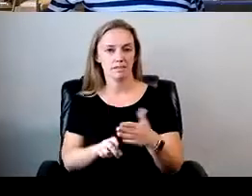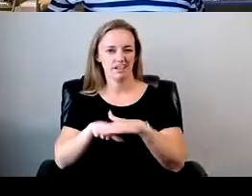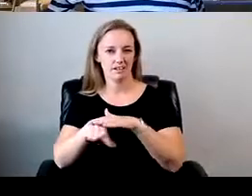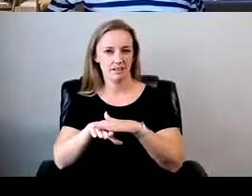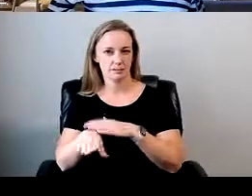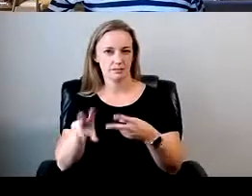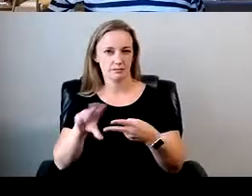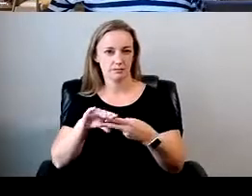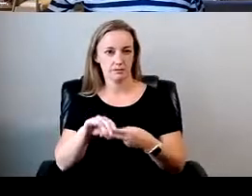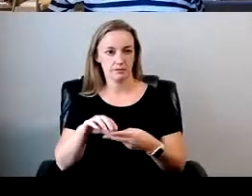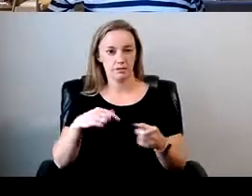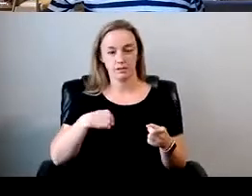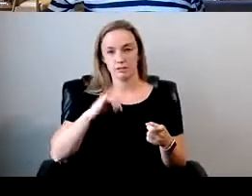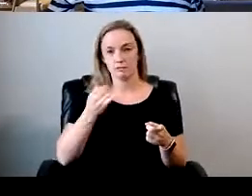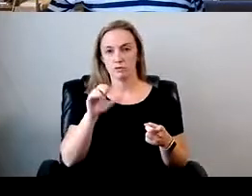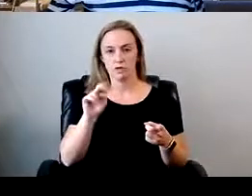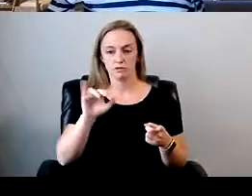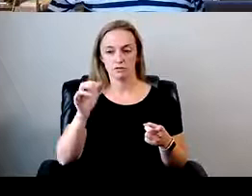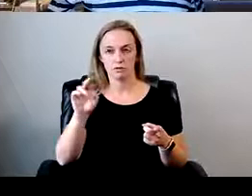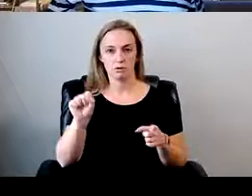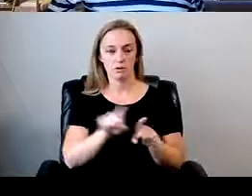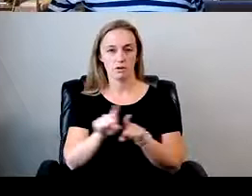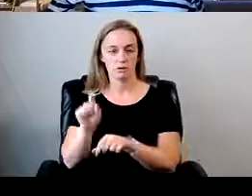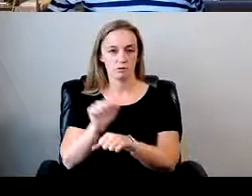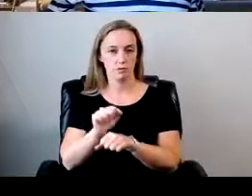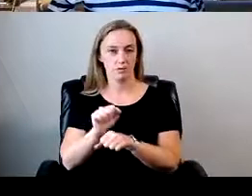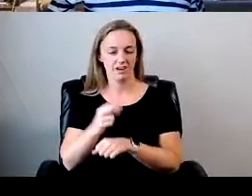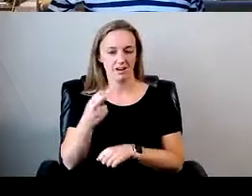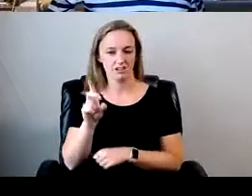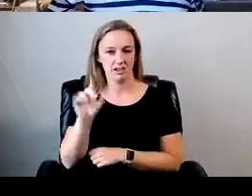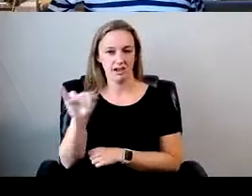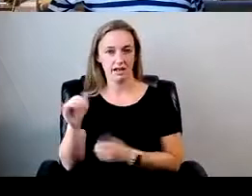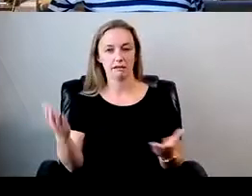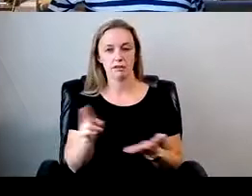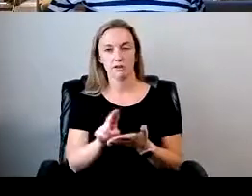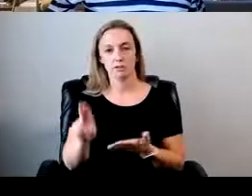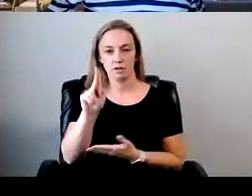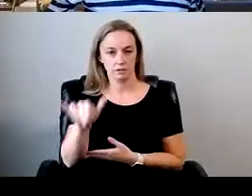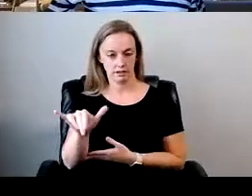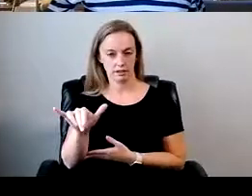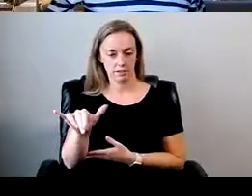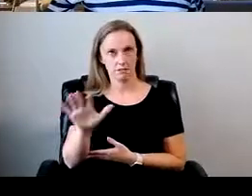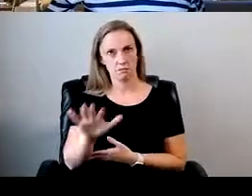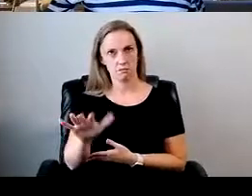And I'm Jason Jones, I also work with the Human Development Institute at the University of Kentucky. I've been there for about five years, prior to that,